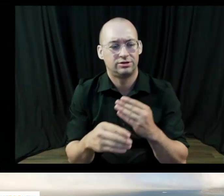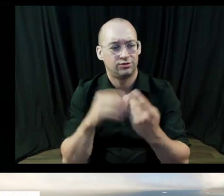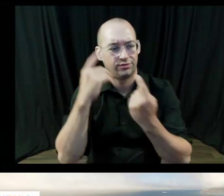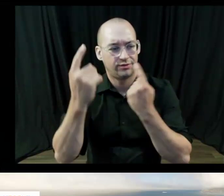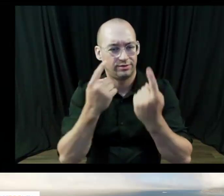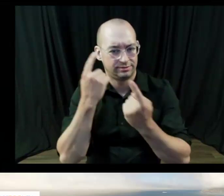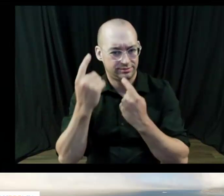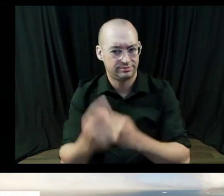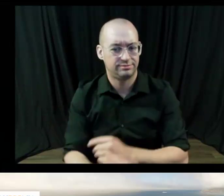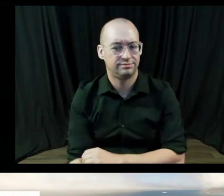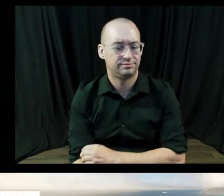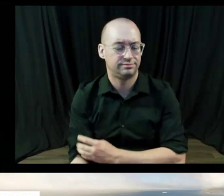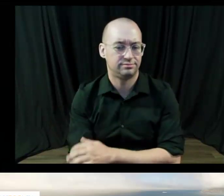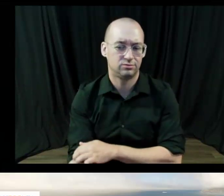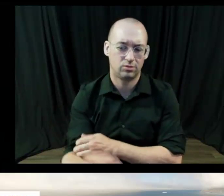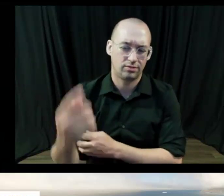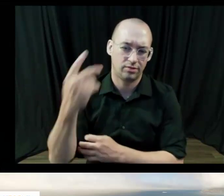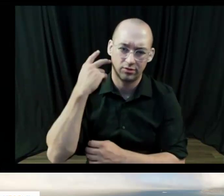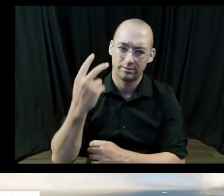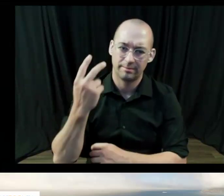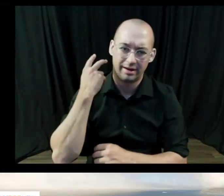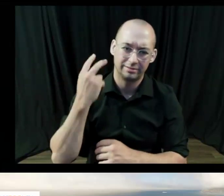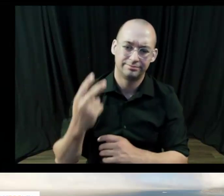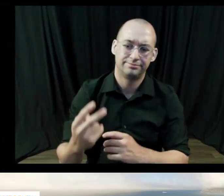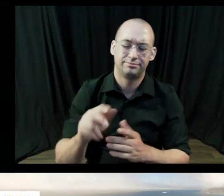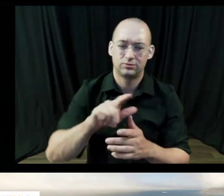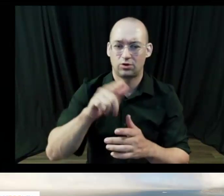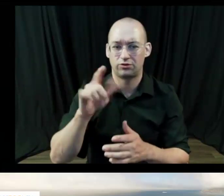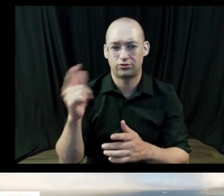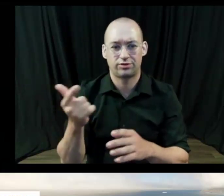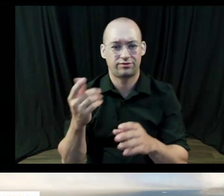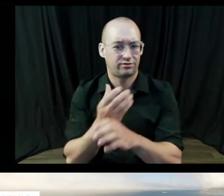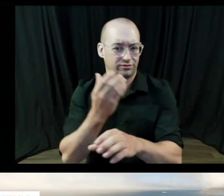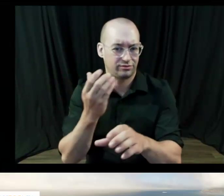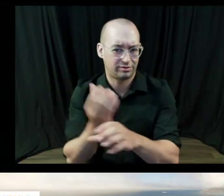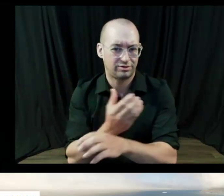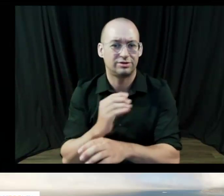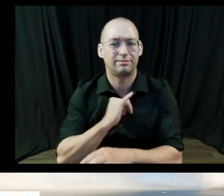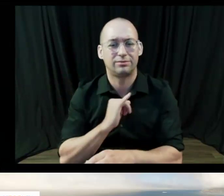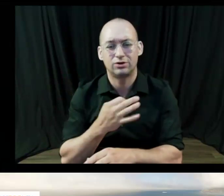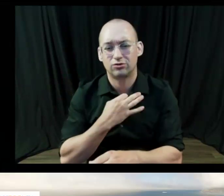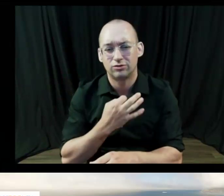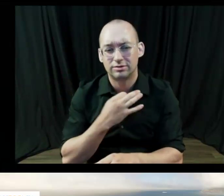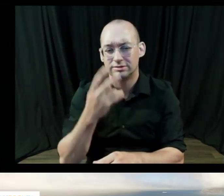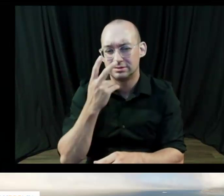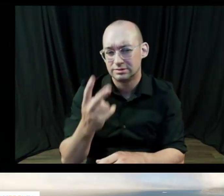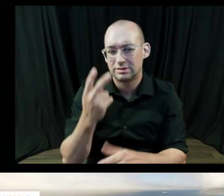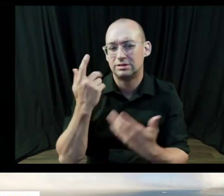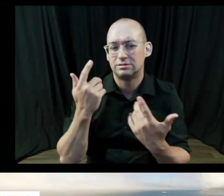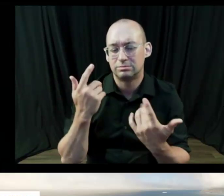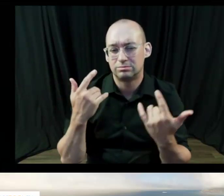So, going back to the alternative formula, I'm curious to see what forms of data your